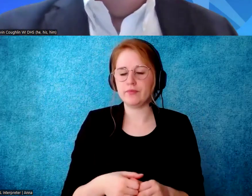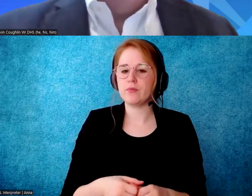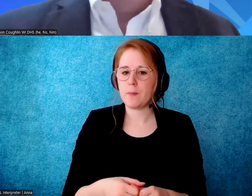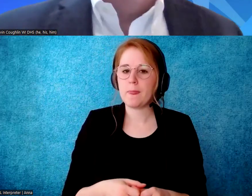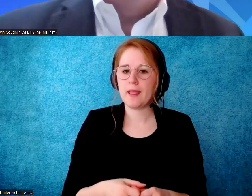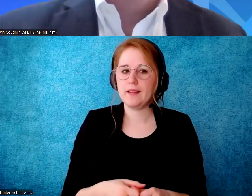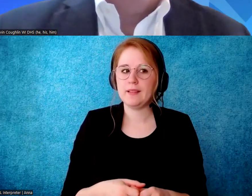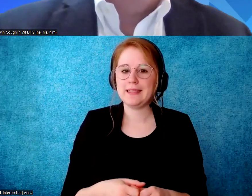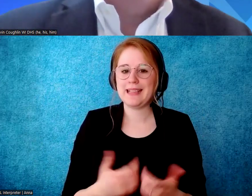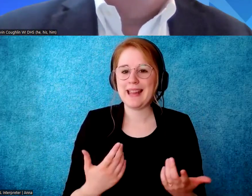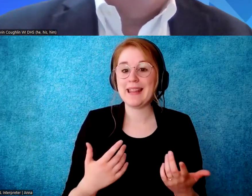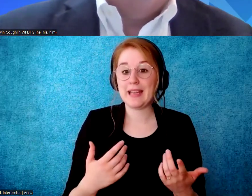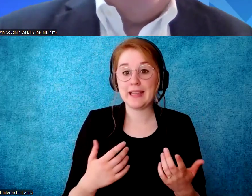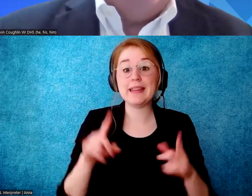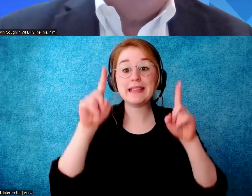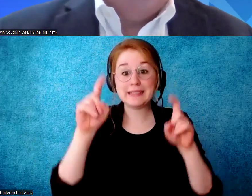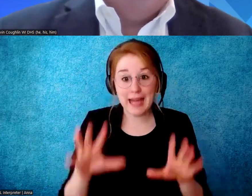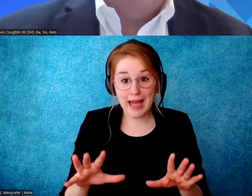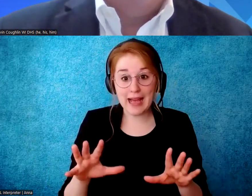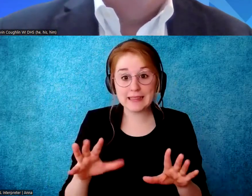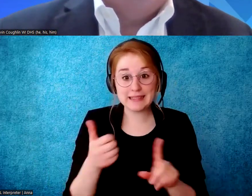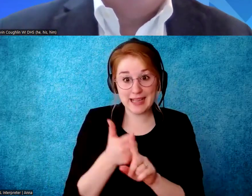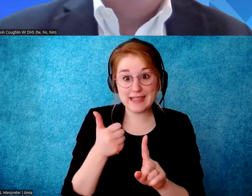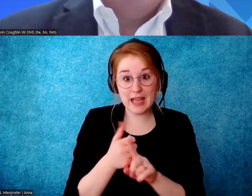And then it's a proctored exam live,